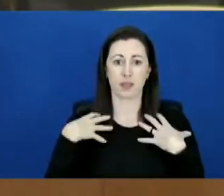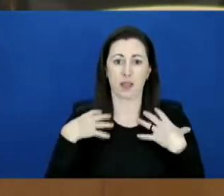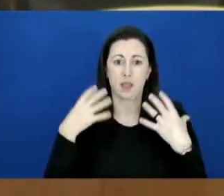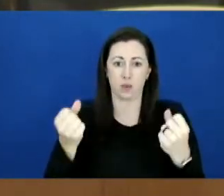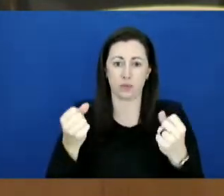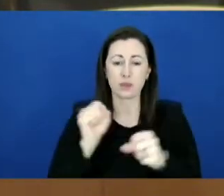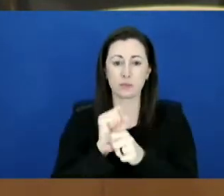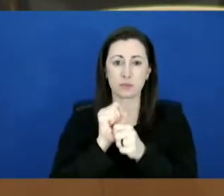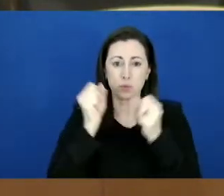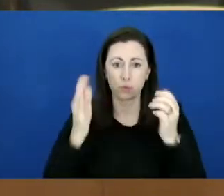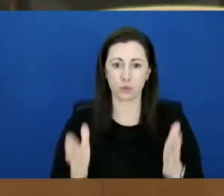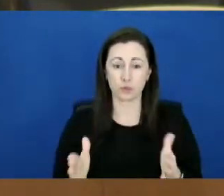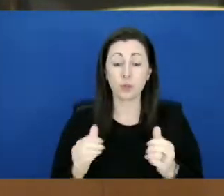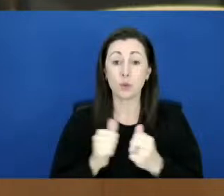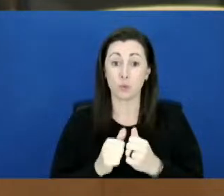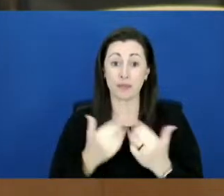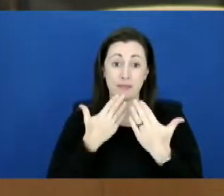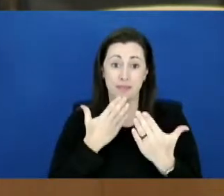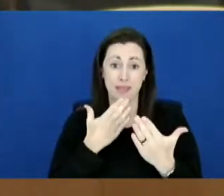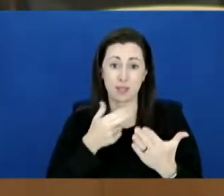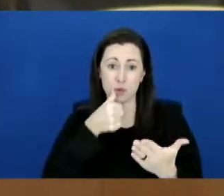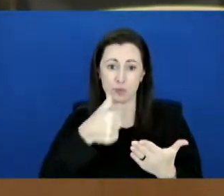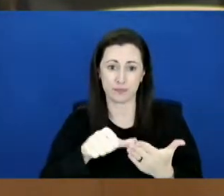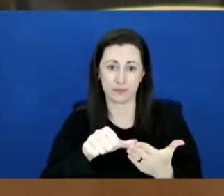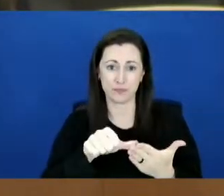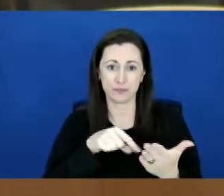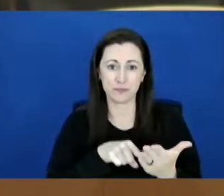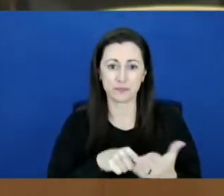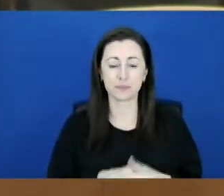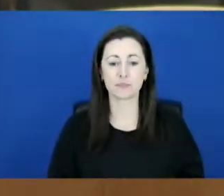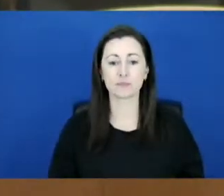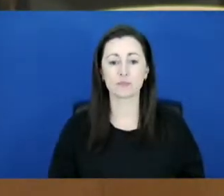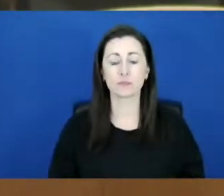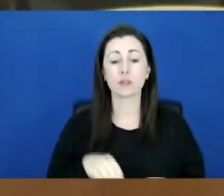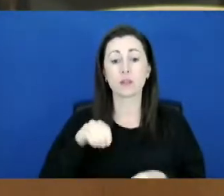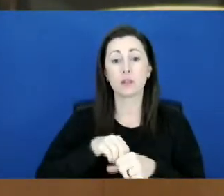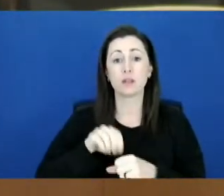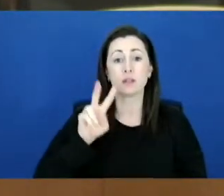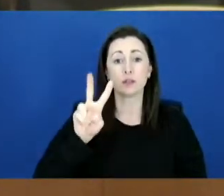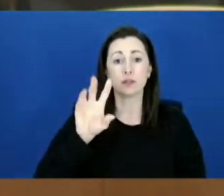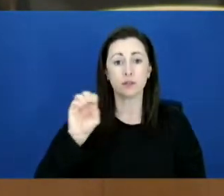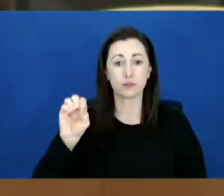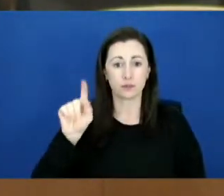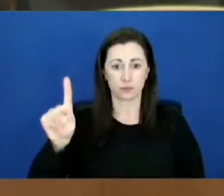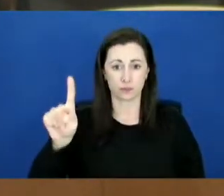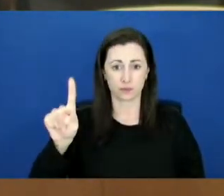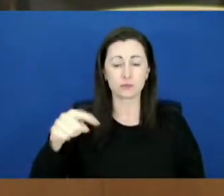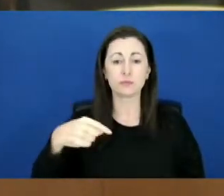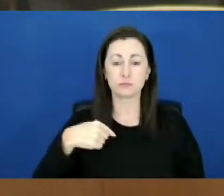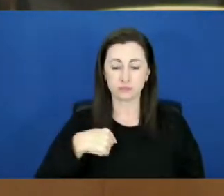STAND BEFORE YOU A GRATEFUL